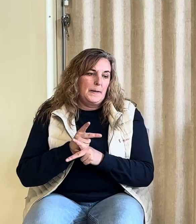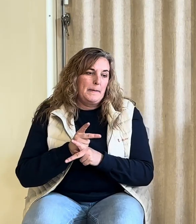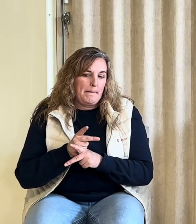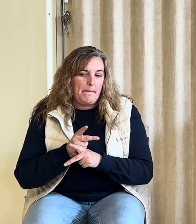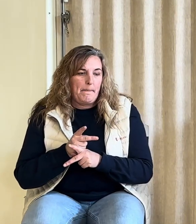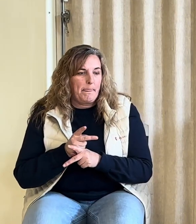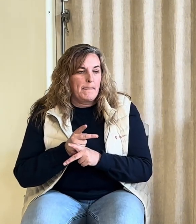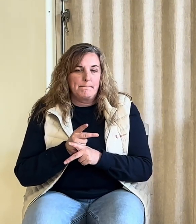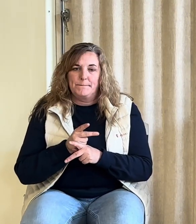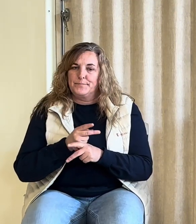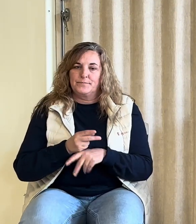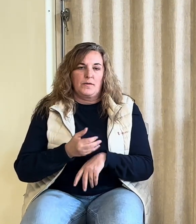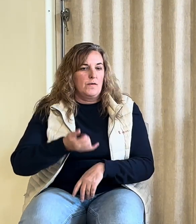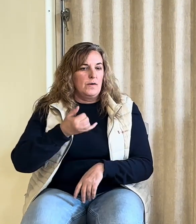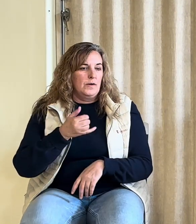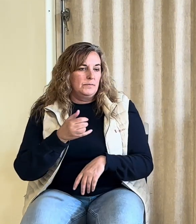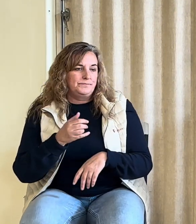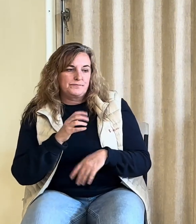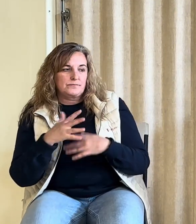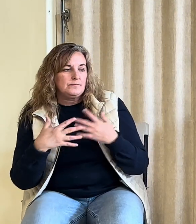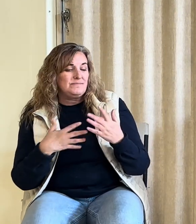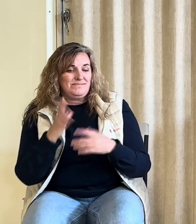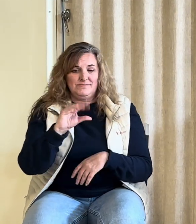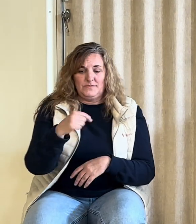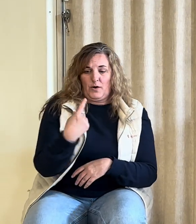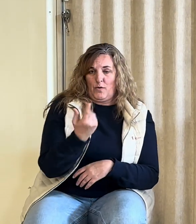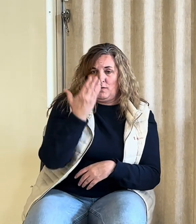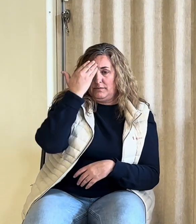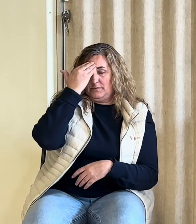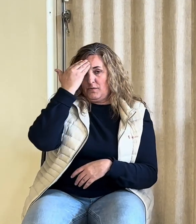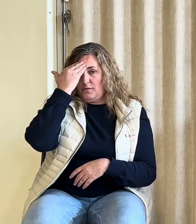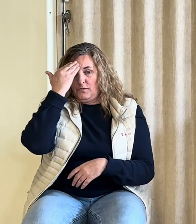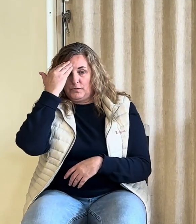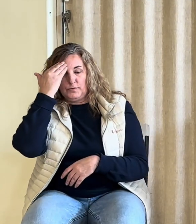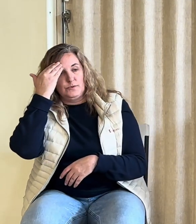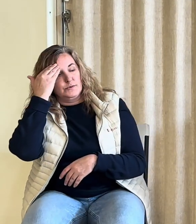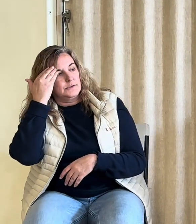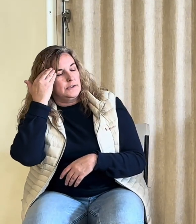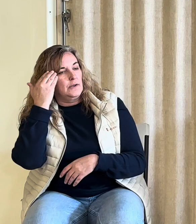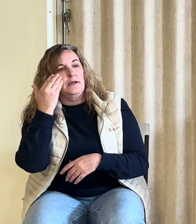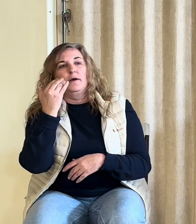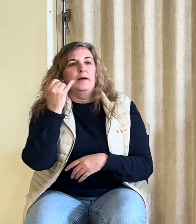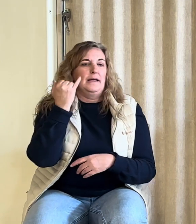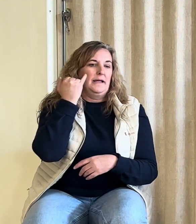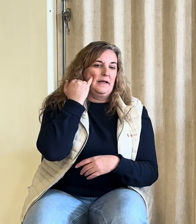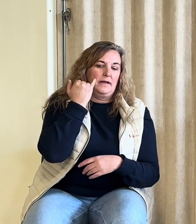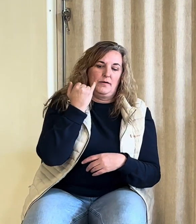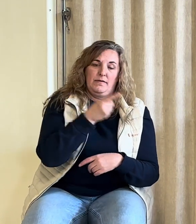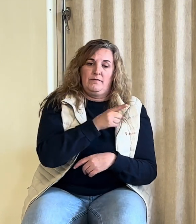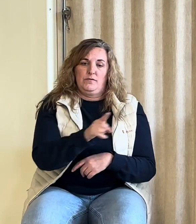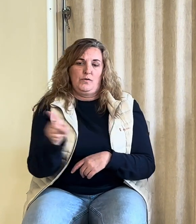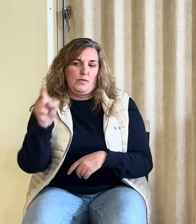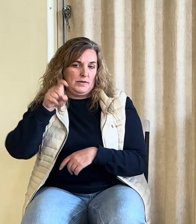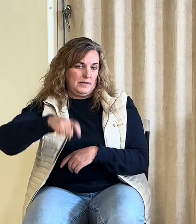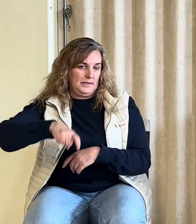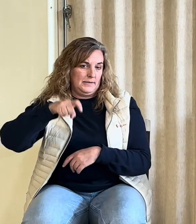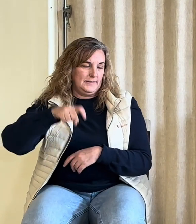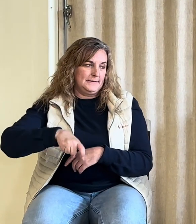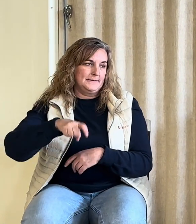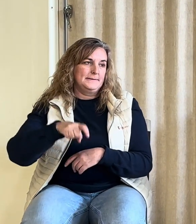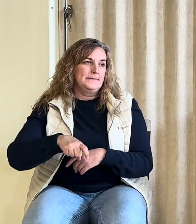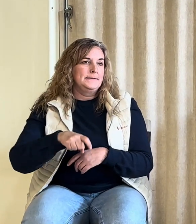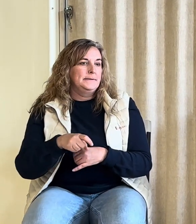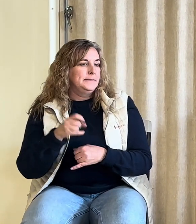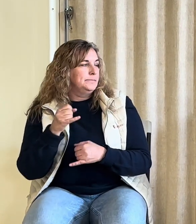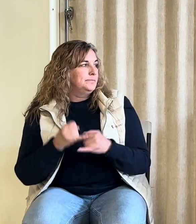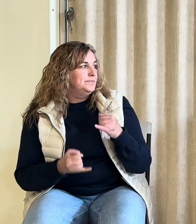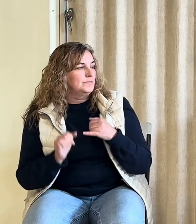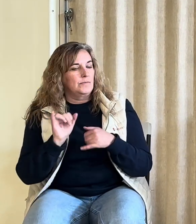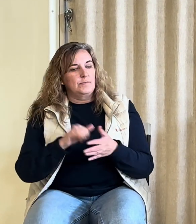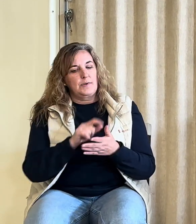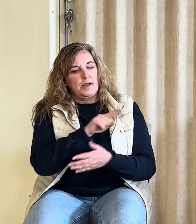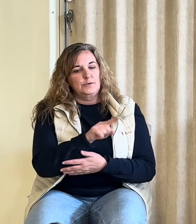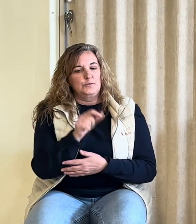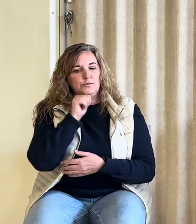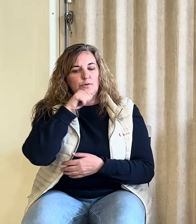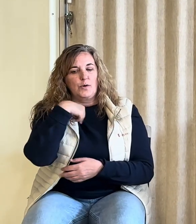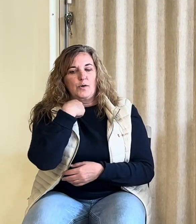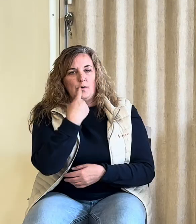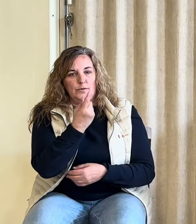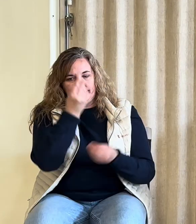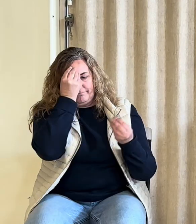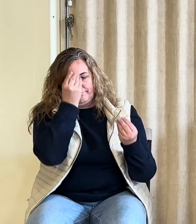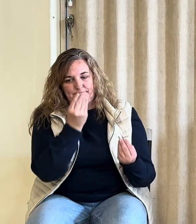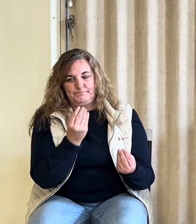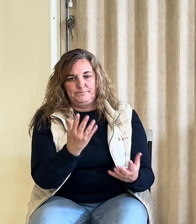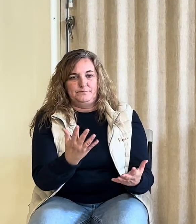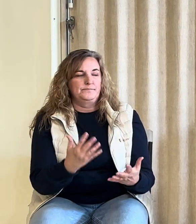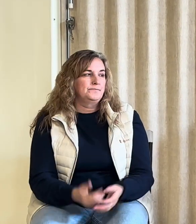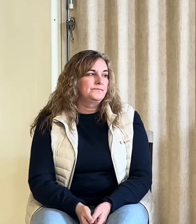For no one can fill Those of your needs that you don't let show